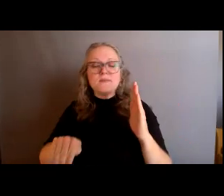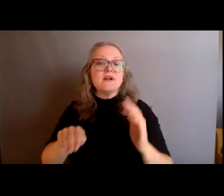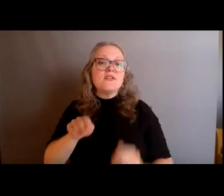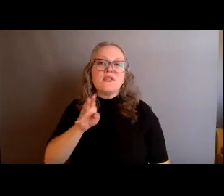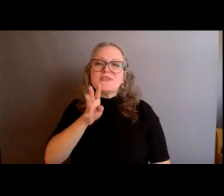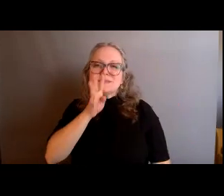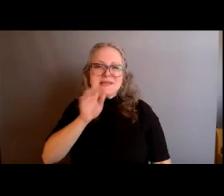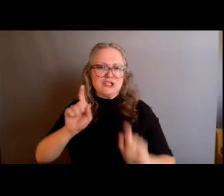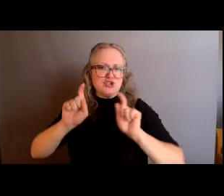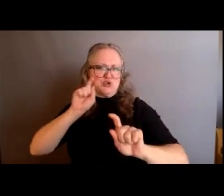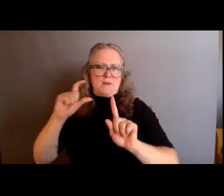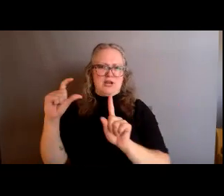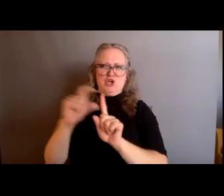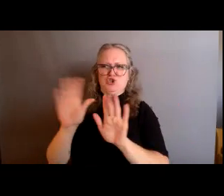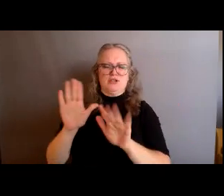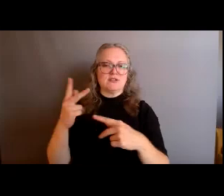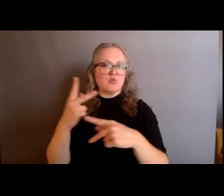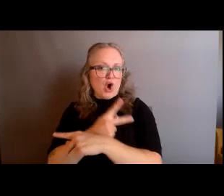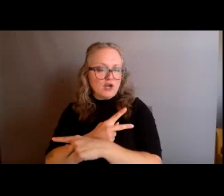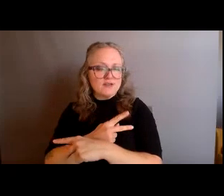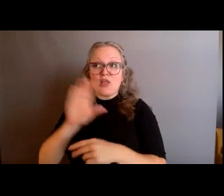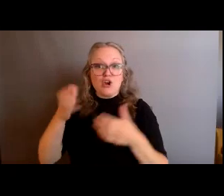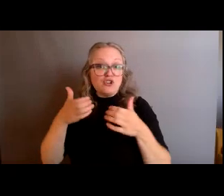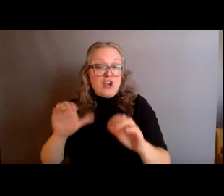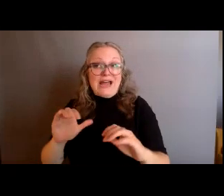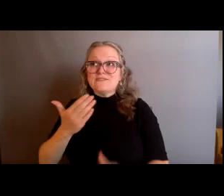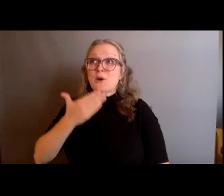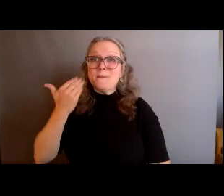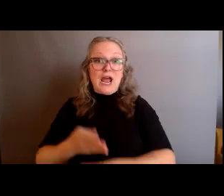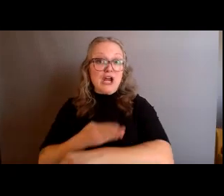Their chances of doing better get worse, but it's. But their hearing loss is a lot worse,